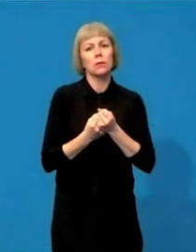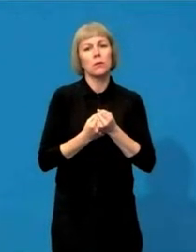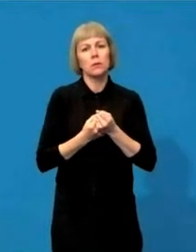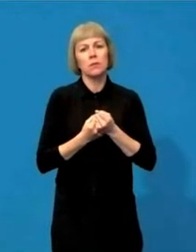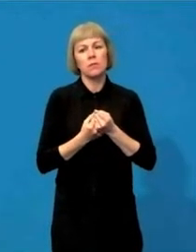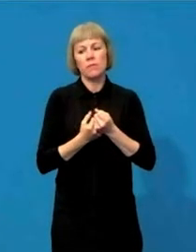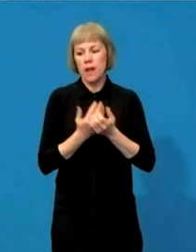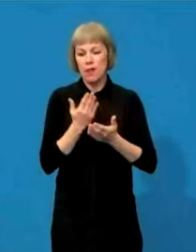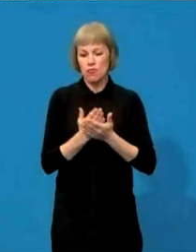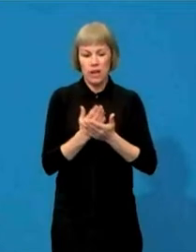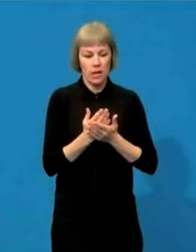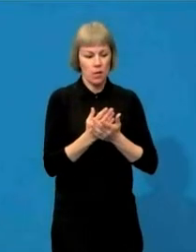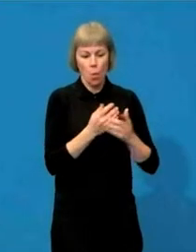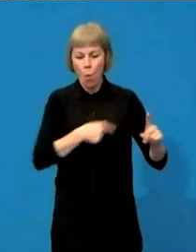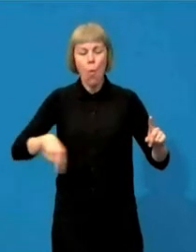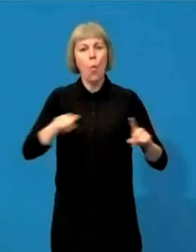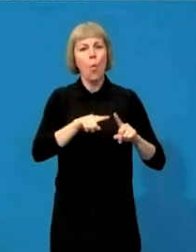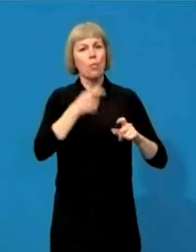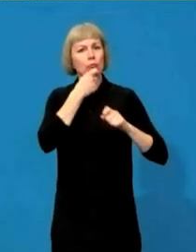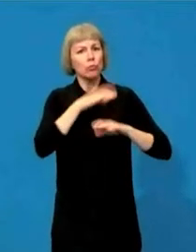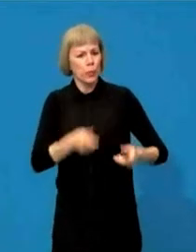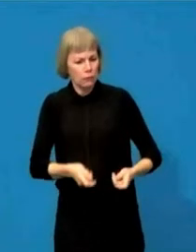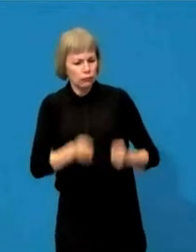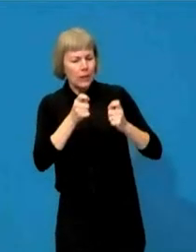the best - the opportunities like education for them.